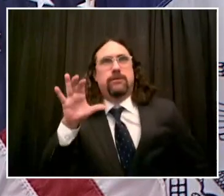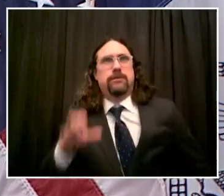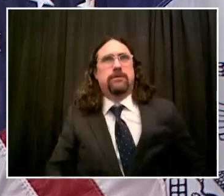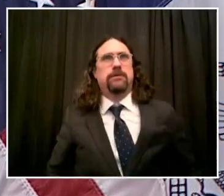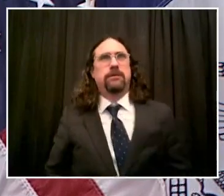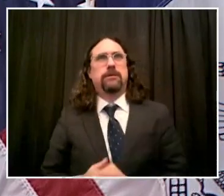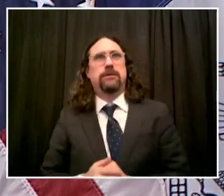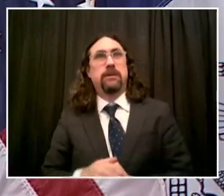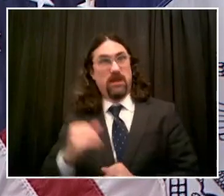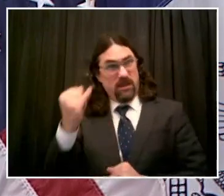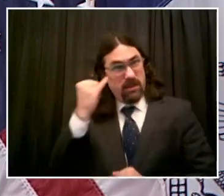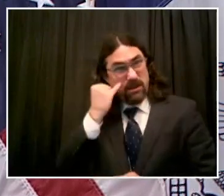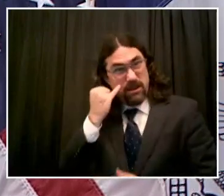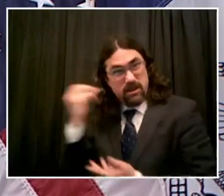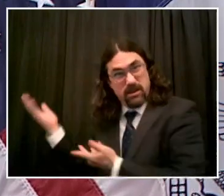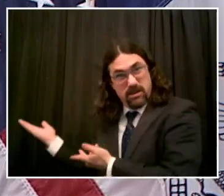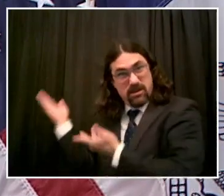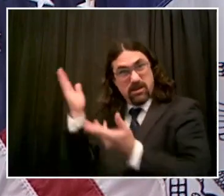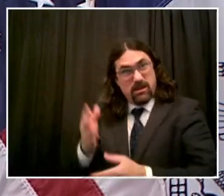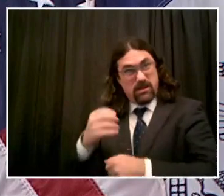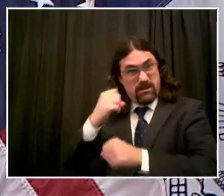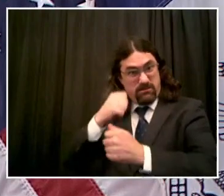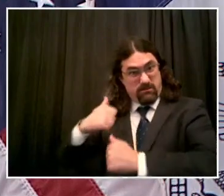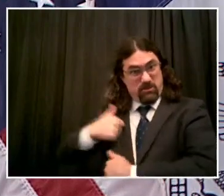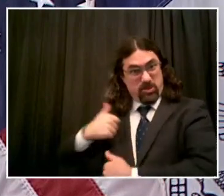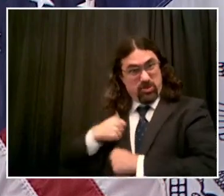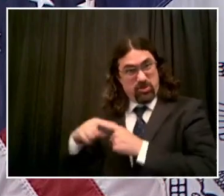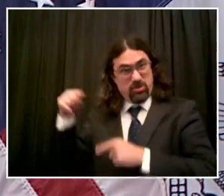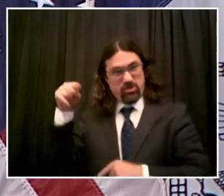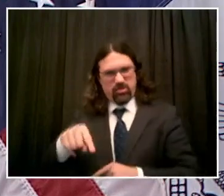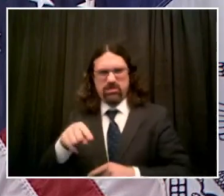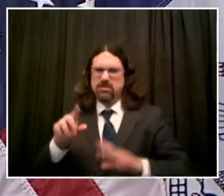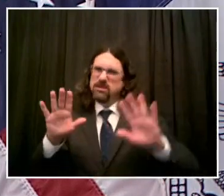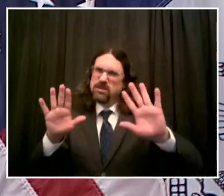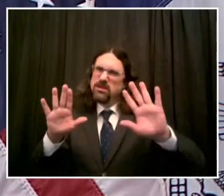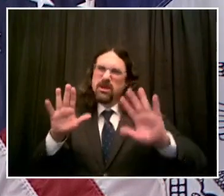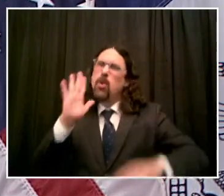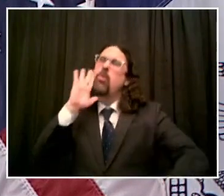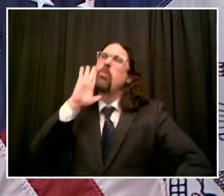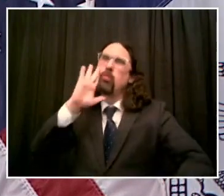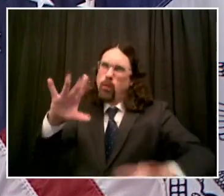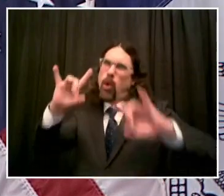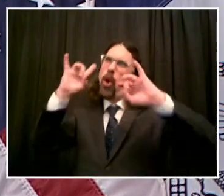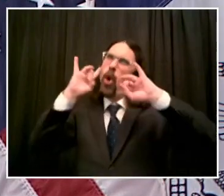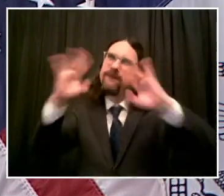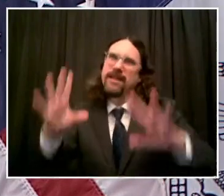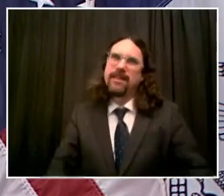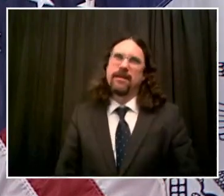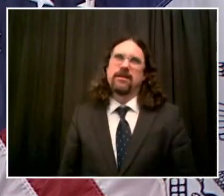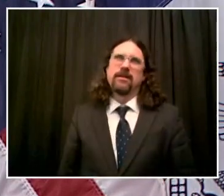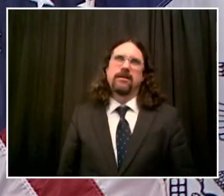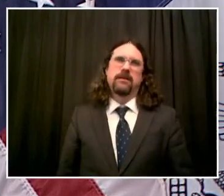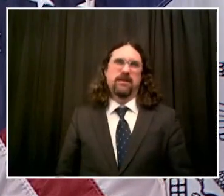ALL OF THEM. IF YOU BRING IN FOLKS WERE NOT TRAINED FOR THE SITUATION PUTS THEM IN A HORRIBLE CIRCUMSTANCE. LET'S LET THE FOLKS WHO ARE